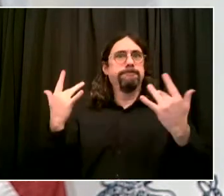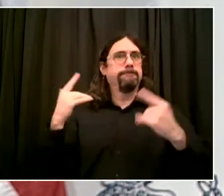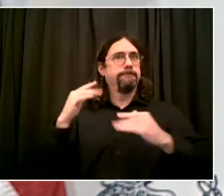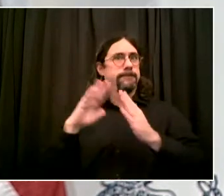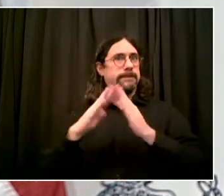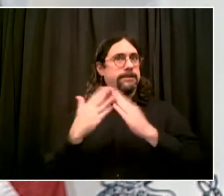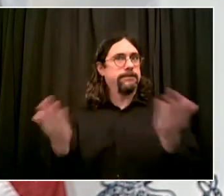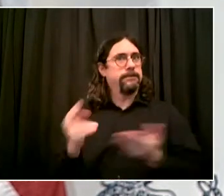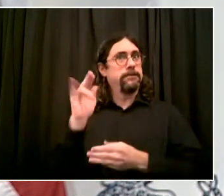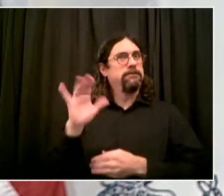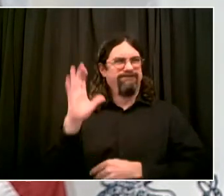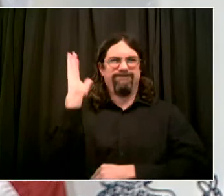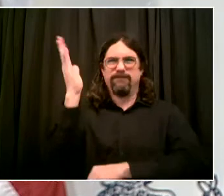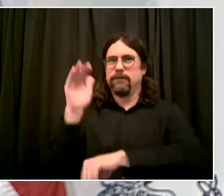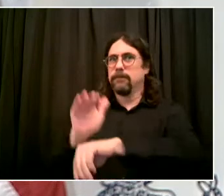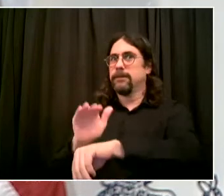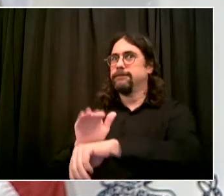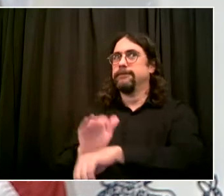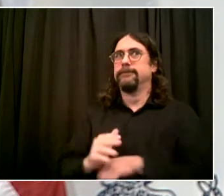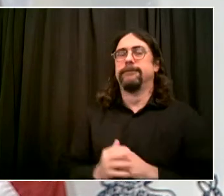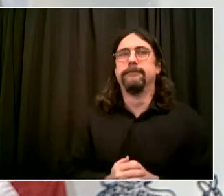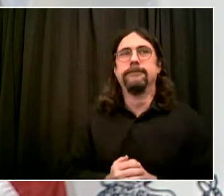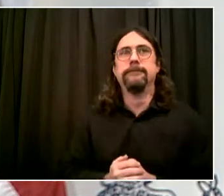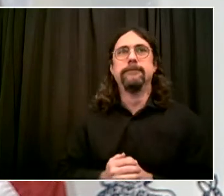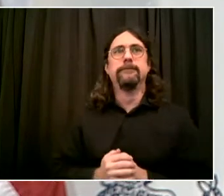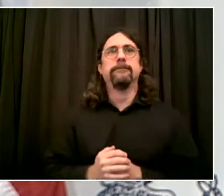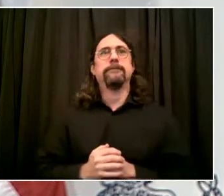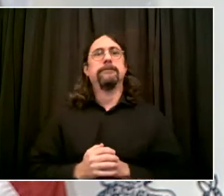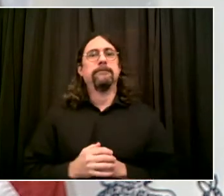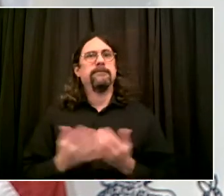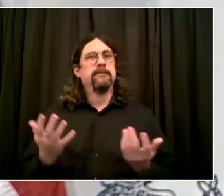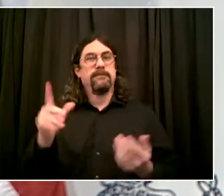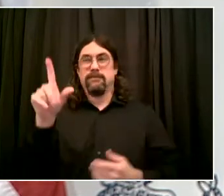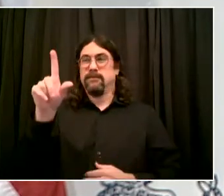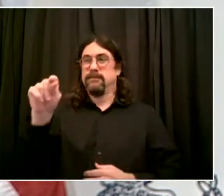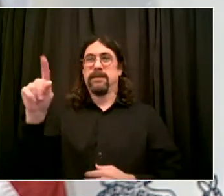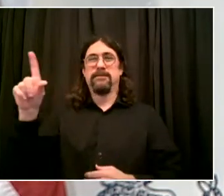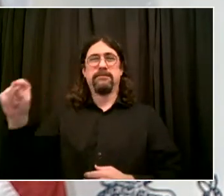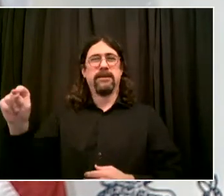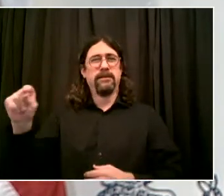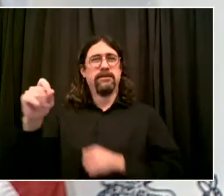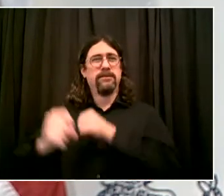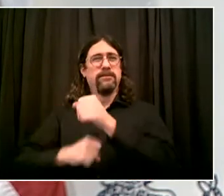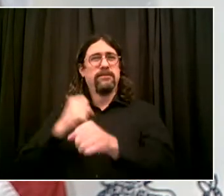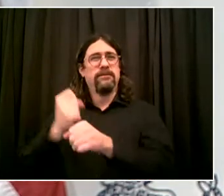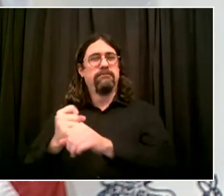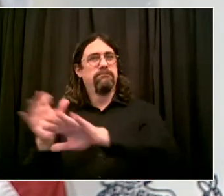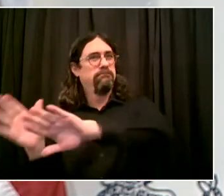WE GOT THE OUT OF 2020 , SOMETHING WE ALL WANTED TO DO,